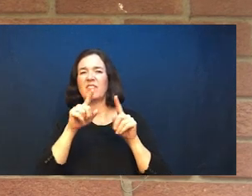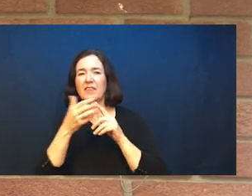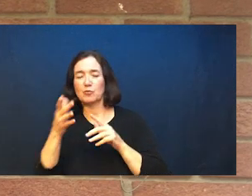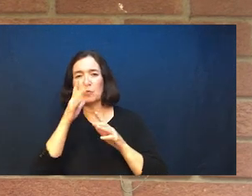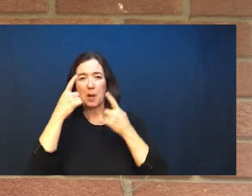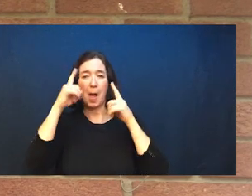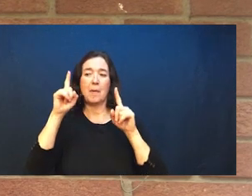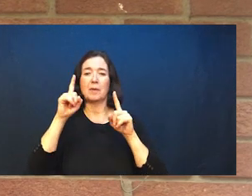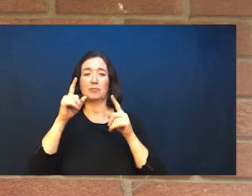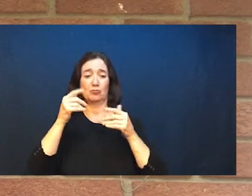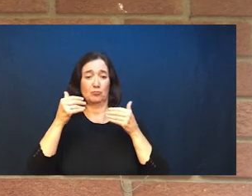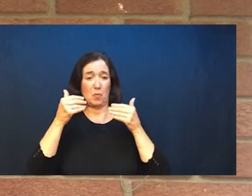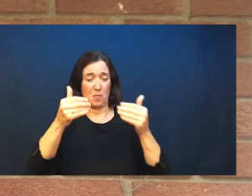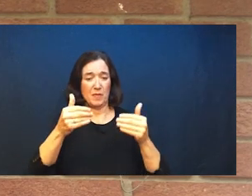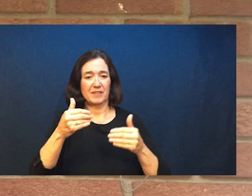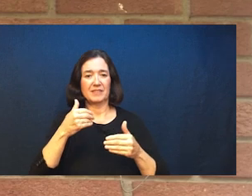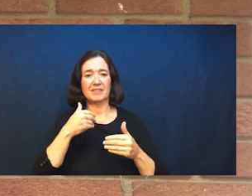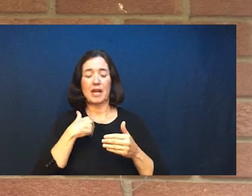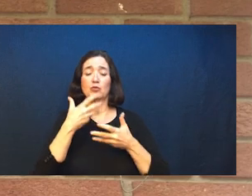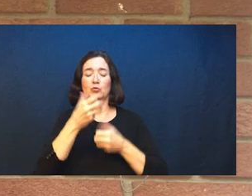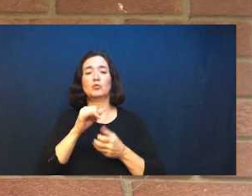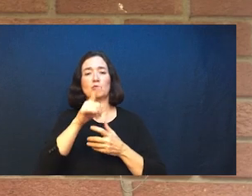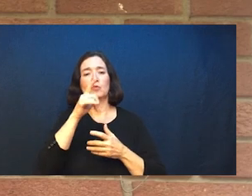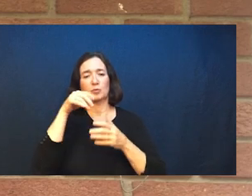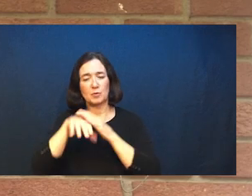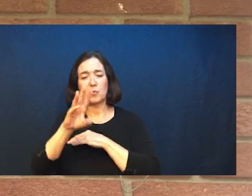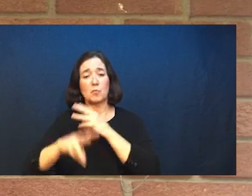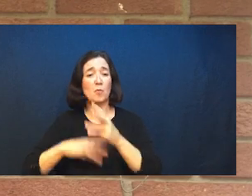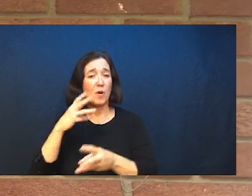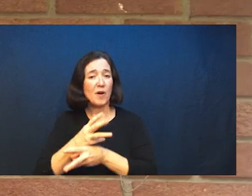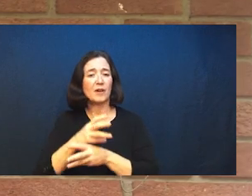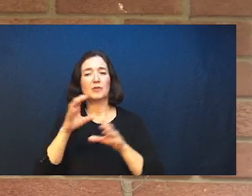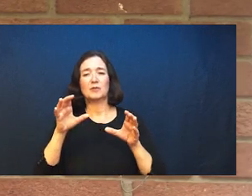I trust that you will go into the world and do lots of good. Stay in touch.